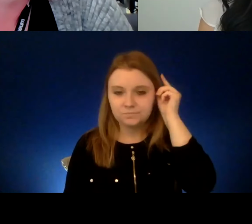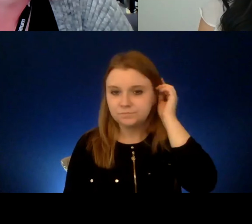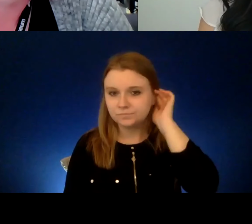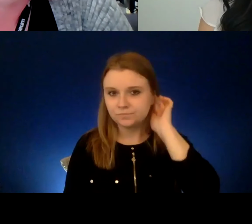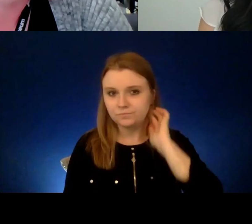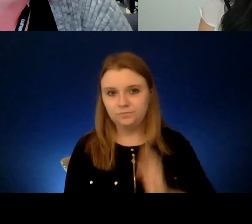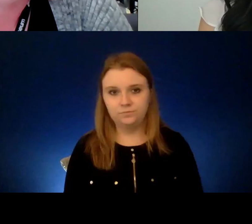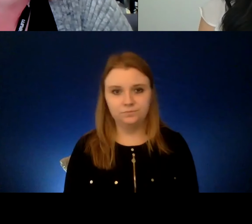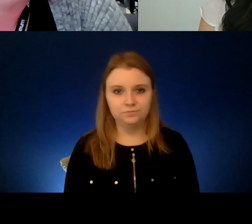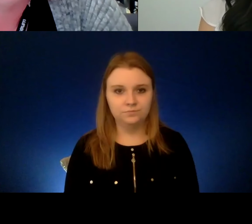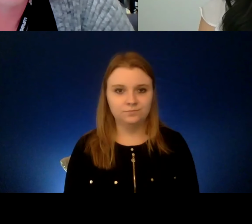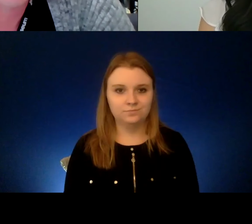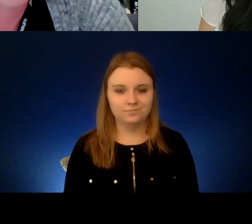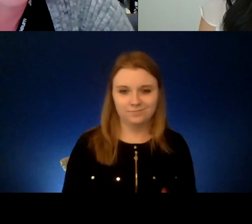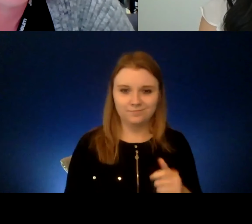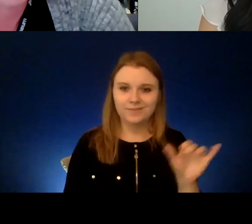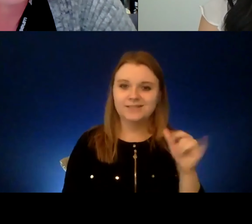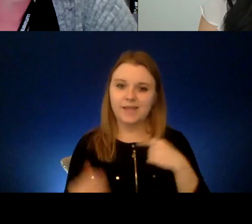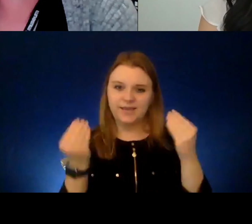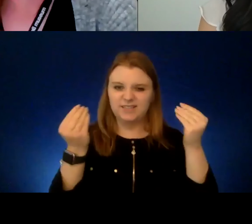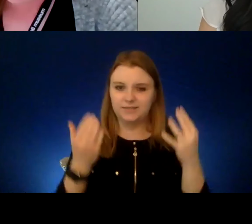Some teacher wait time here. (chuckles)